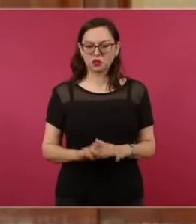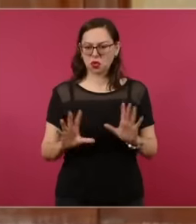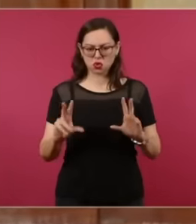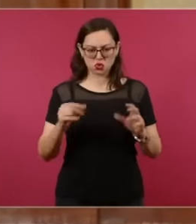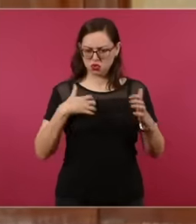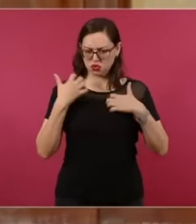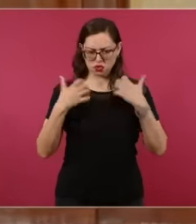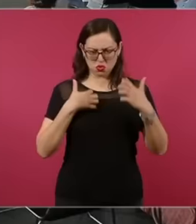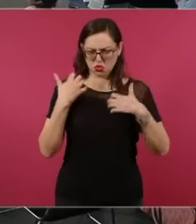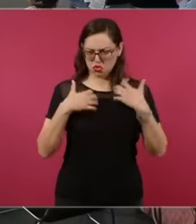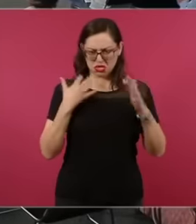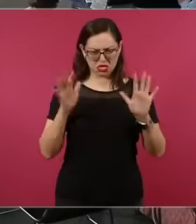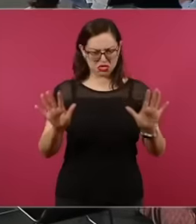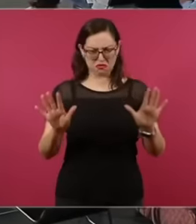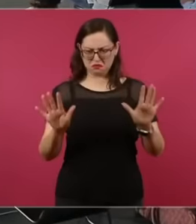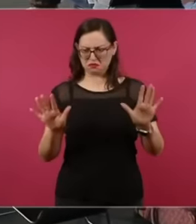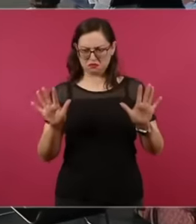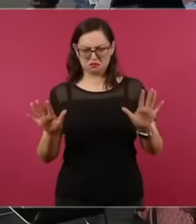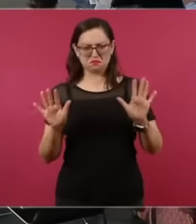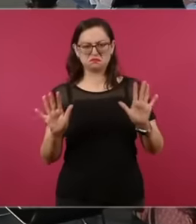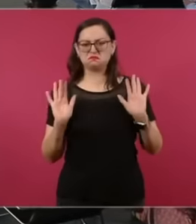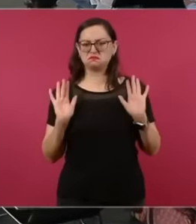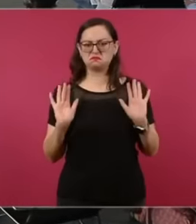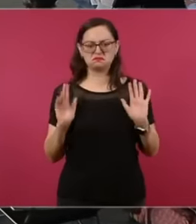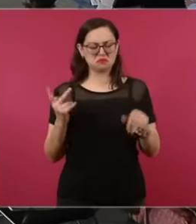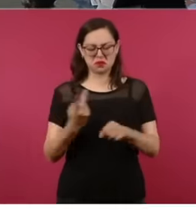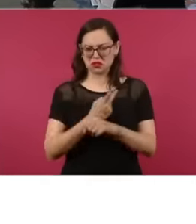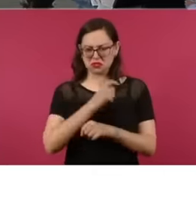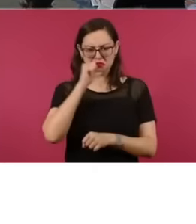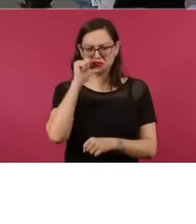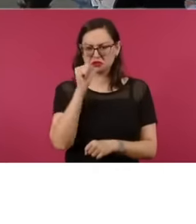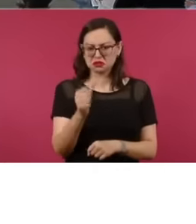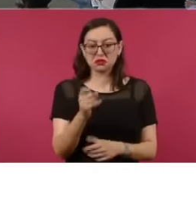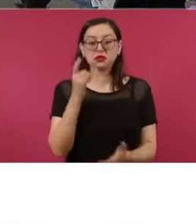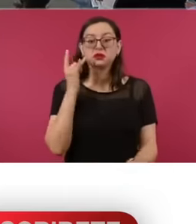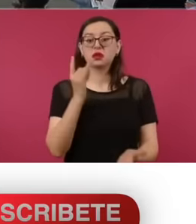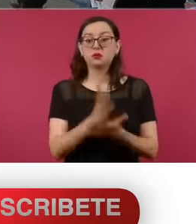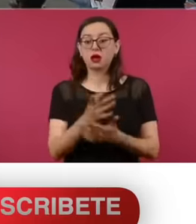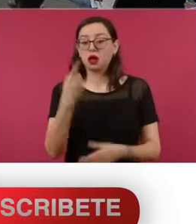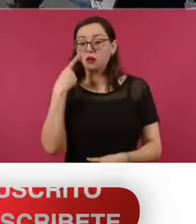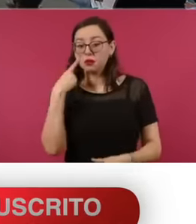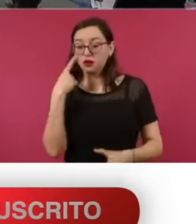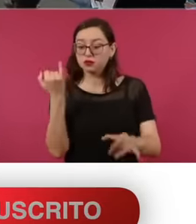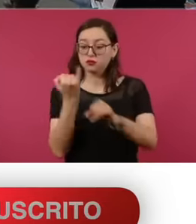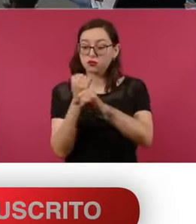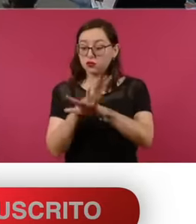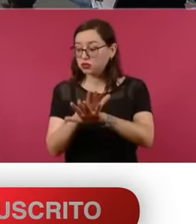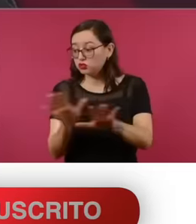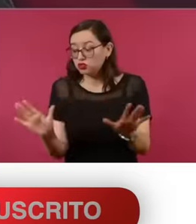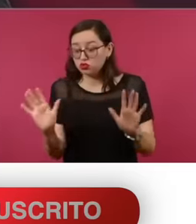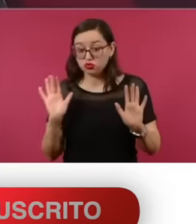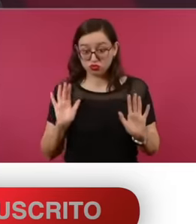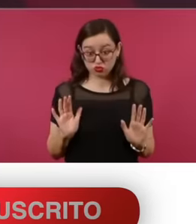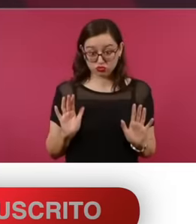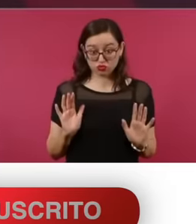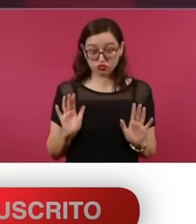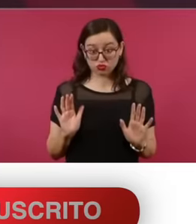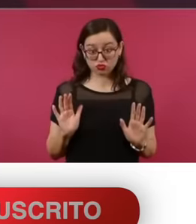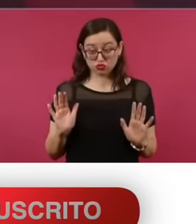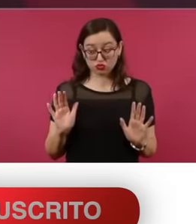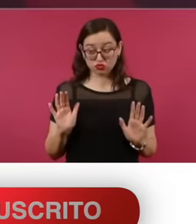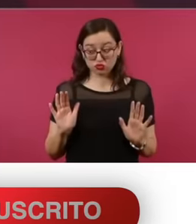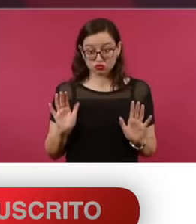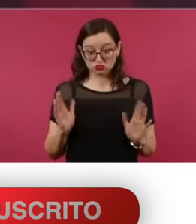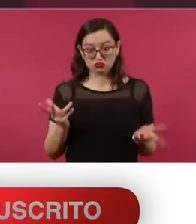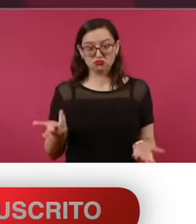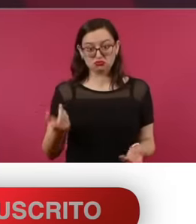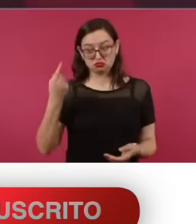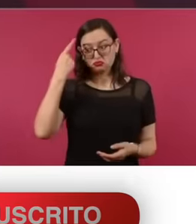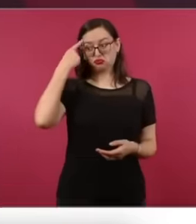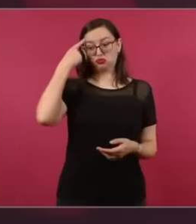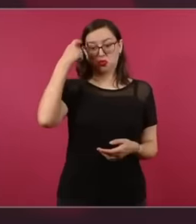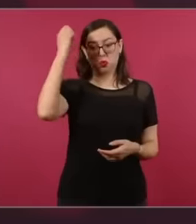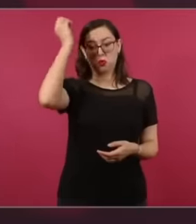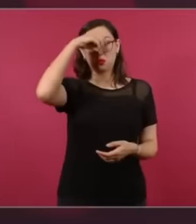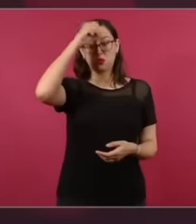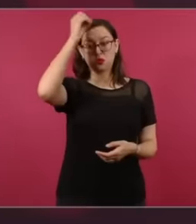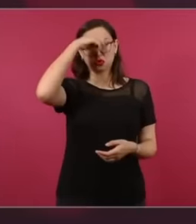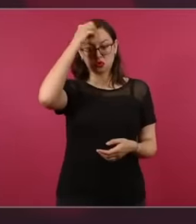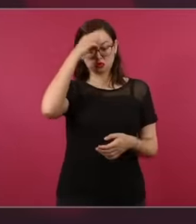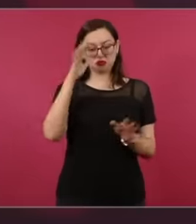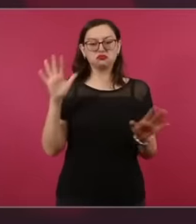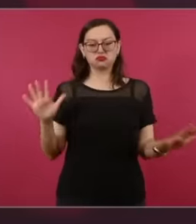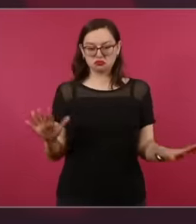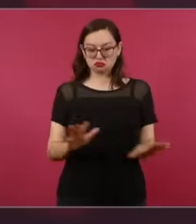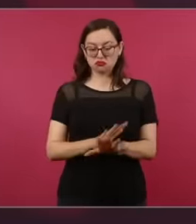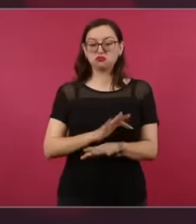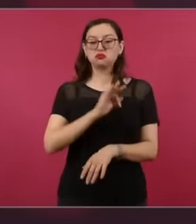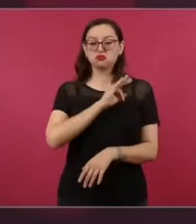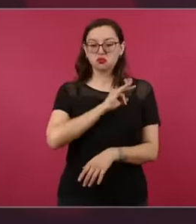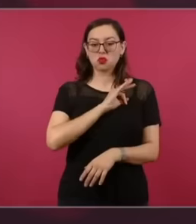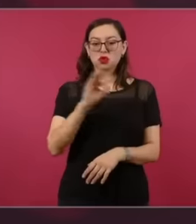It's this let's inform And it's wise to change your mind